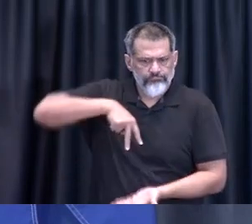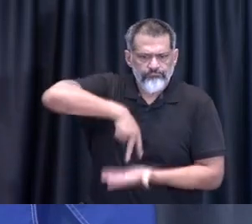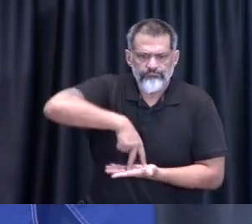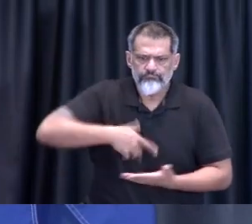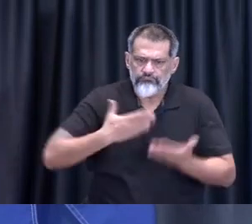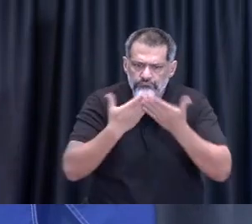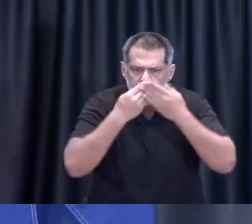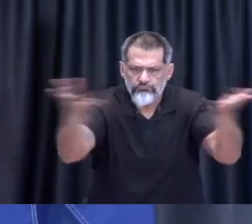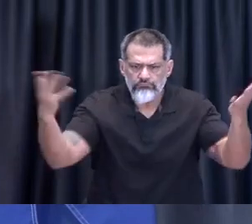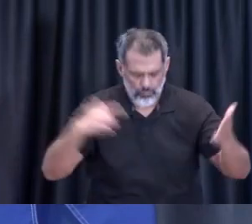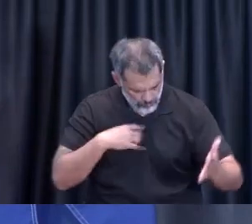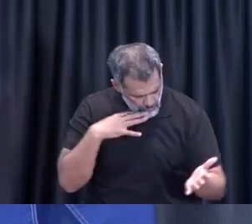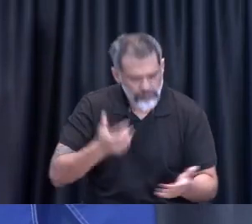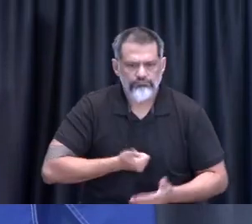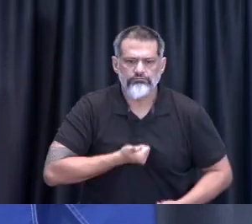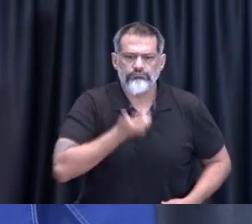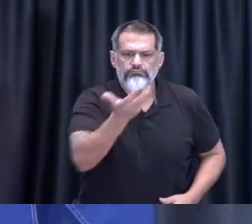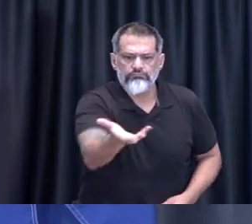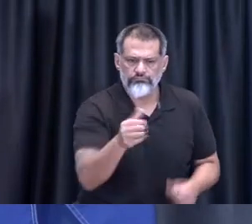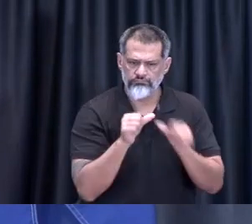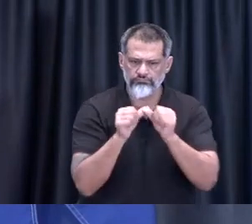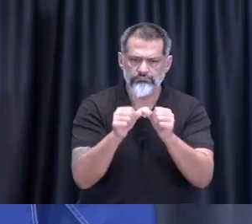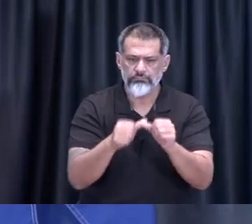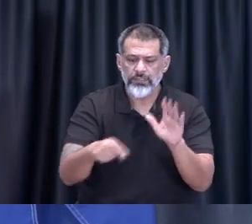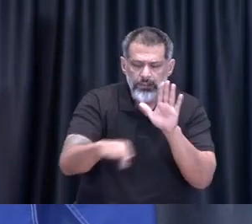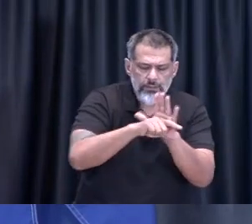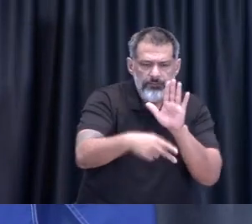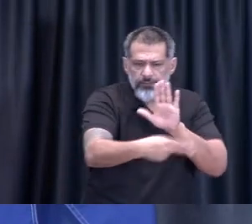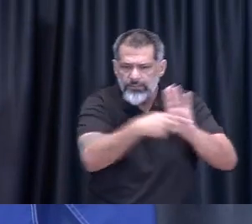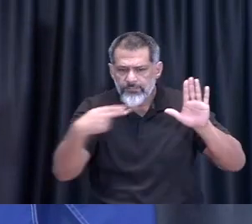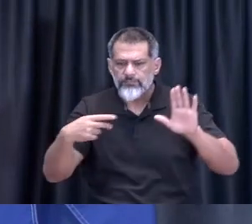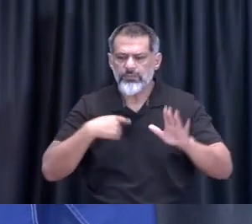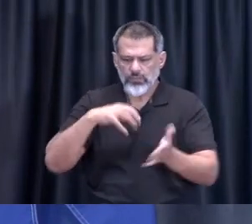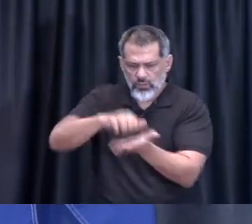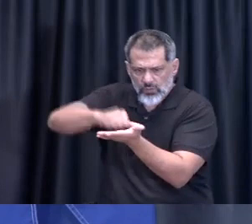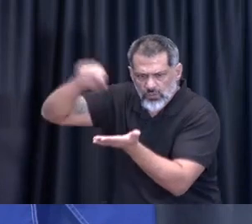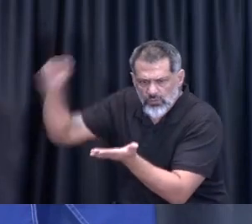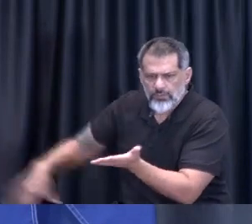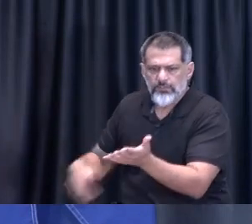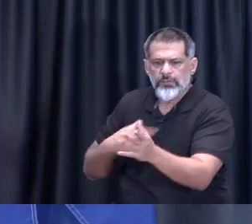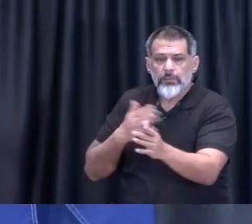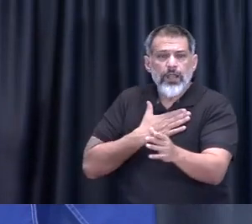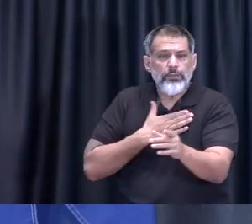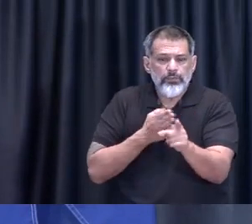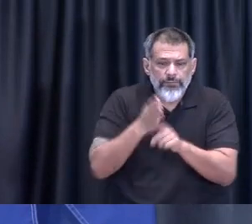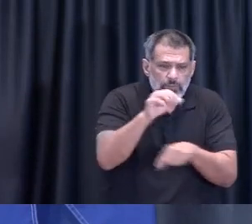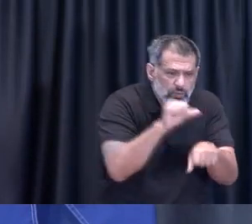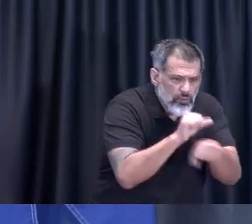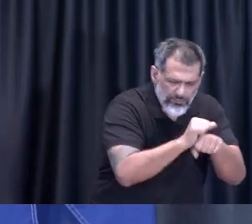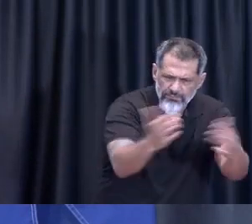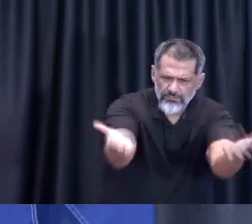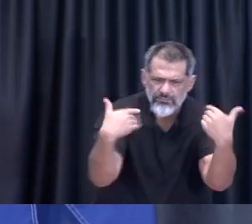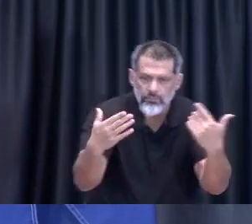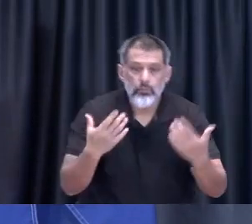further eliminate the stigma associated with getting professional help to both get healthy and stay healthy